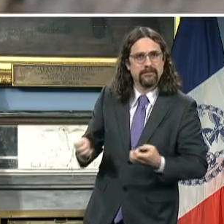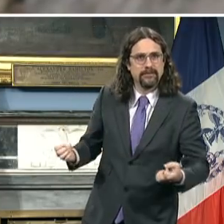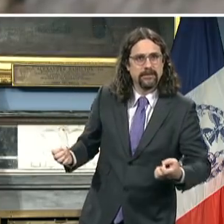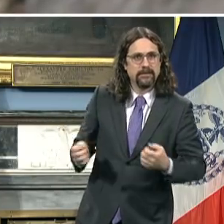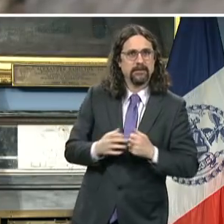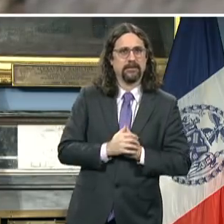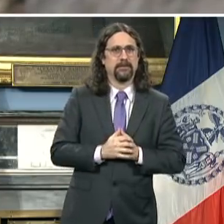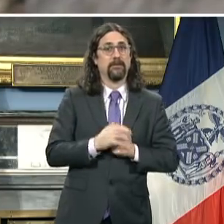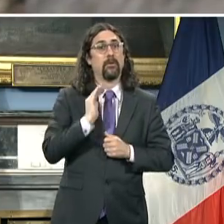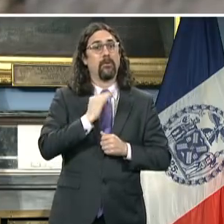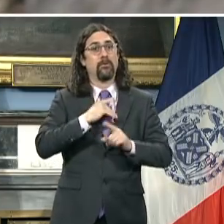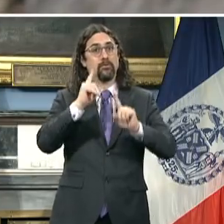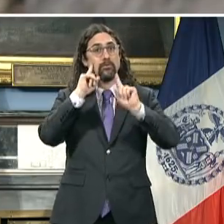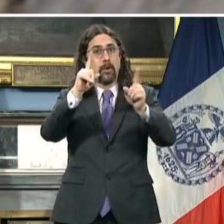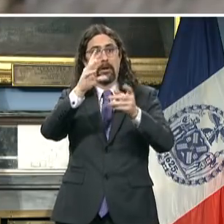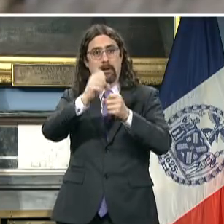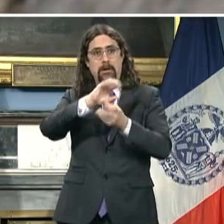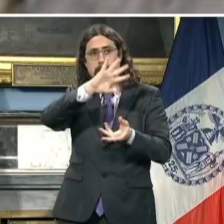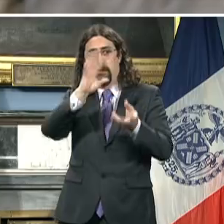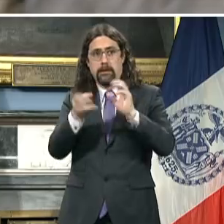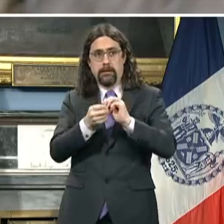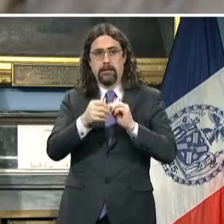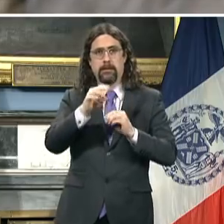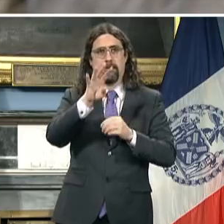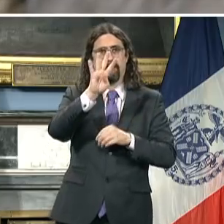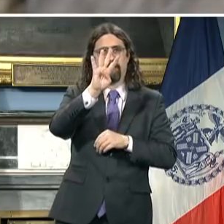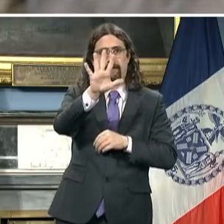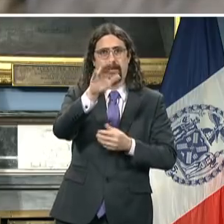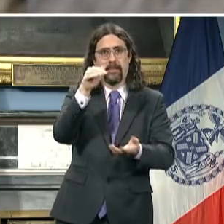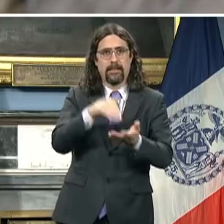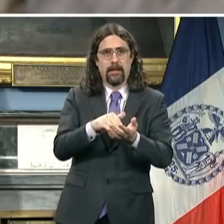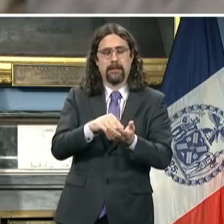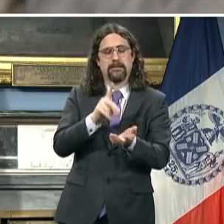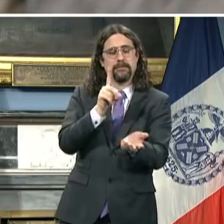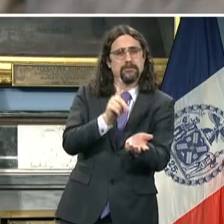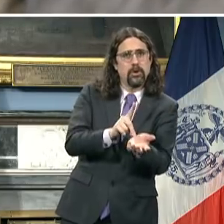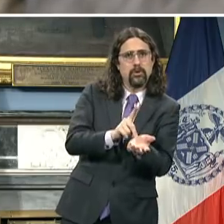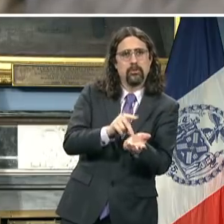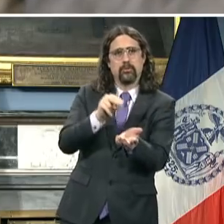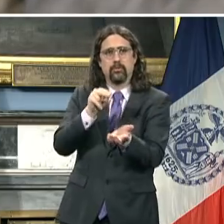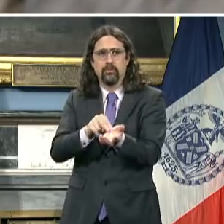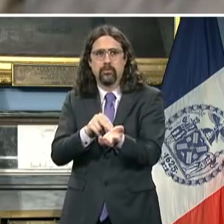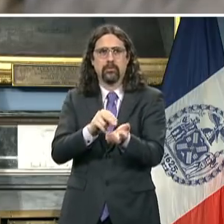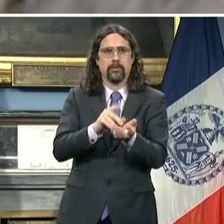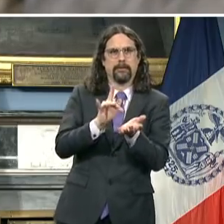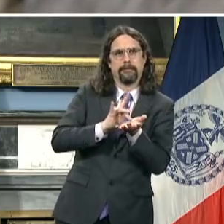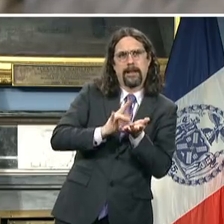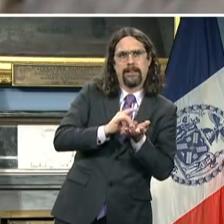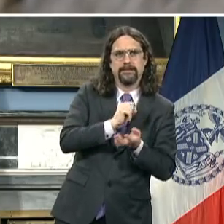REMEMBER, OUR OVERALL NEED IS 45,000, FROM WHERE WE STARTED,